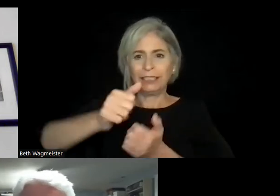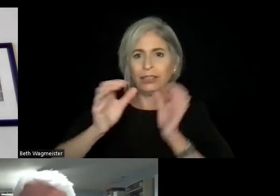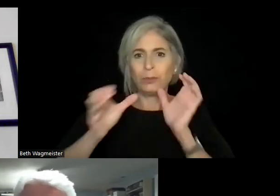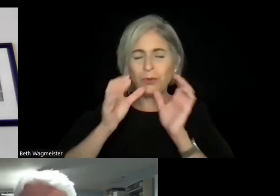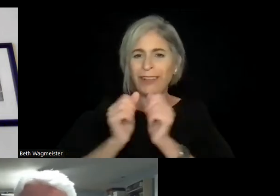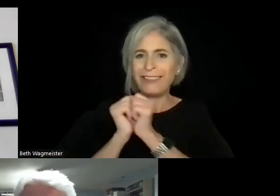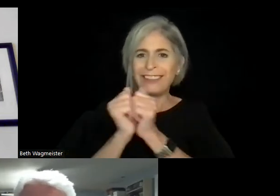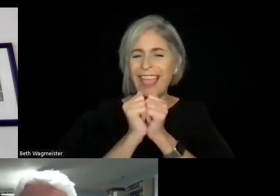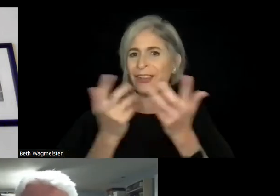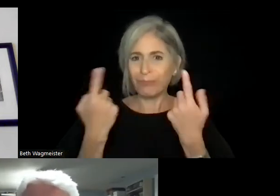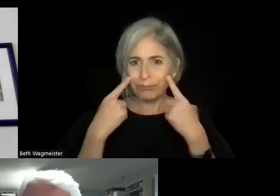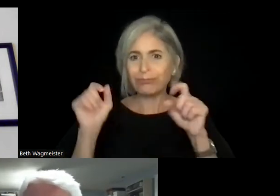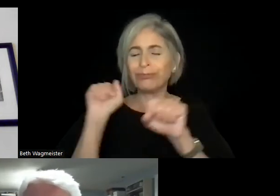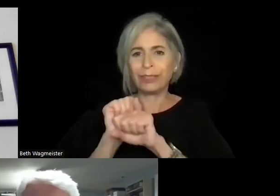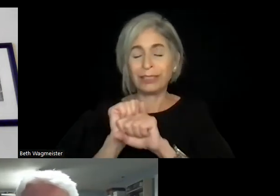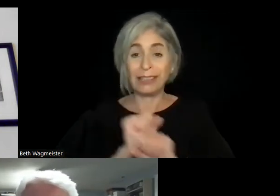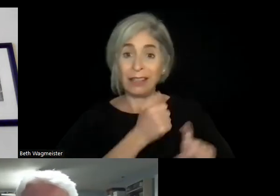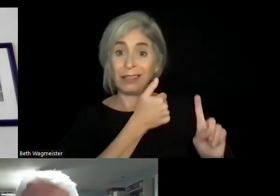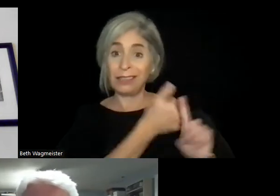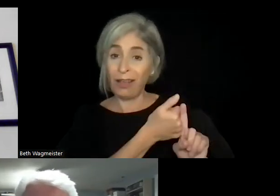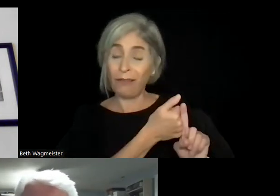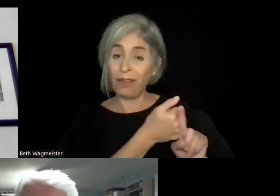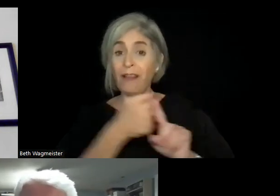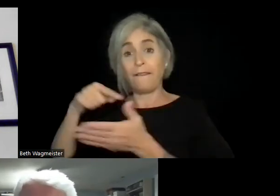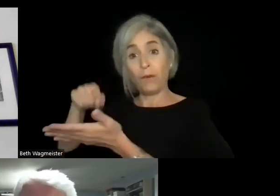realize just how useful they are to each other as we go forward